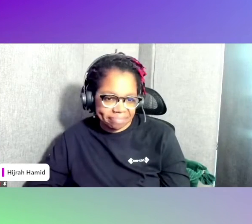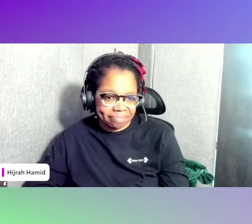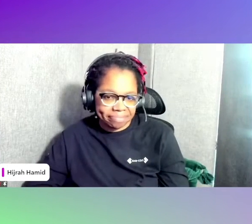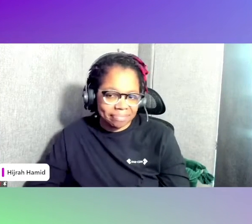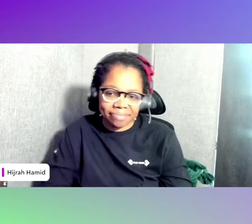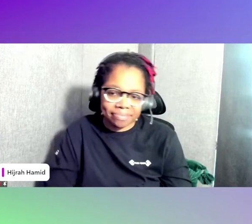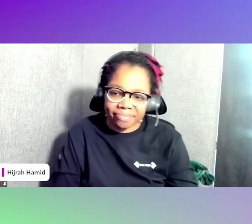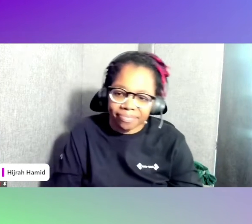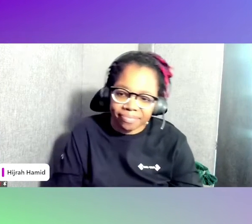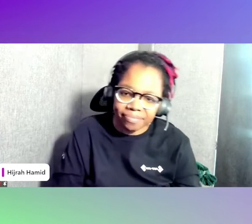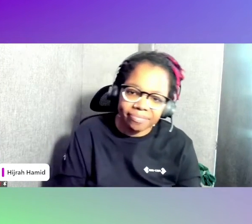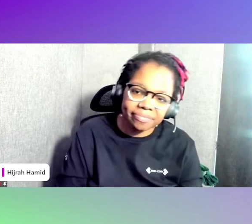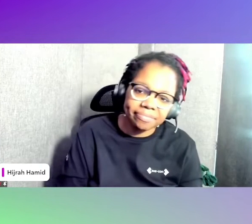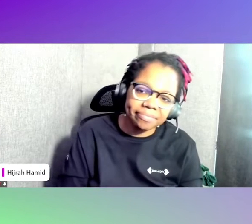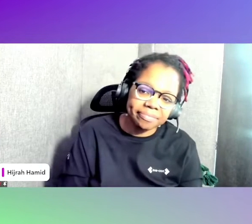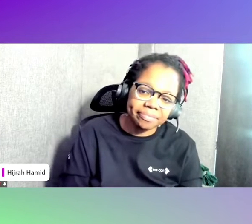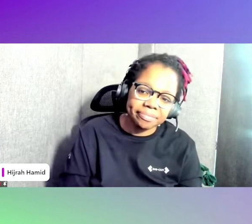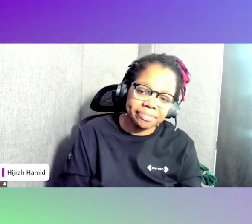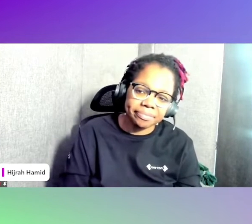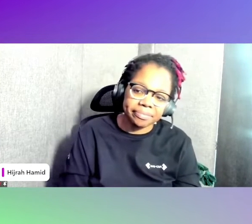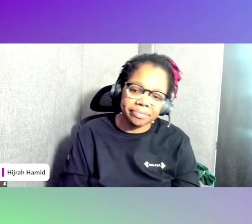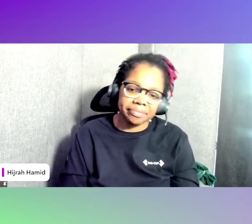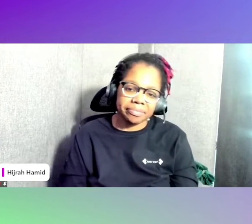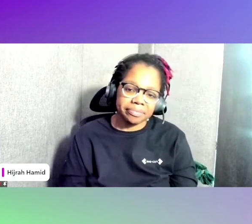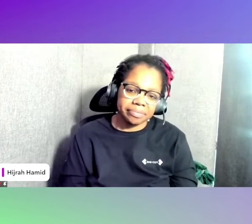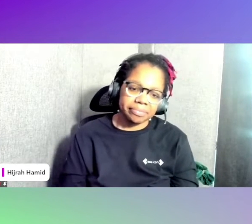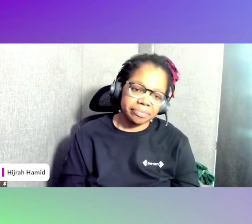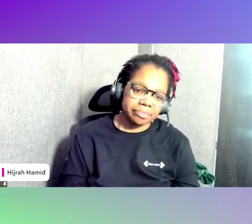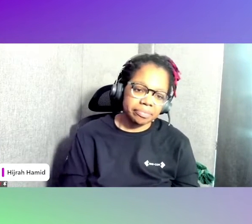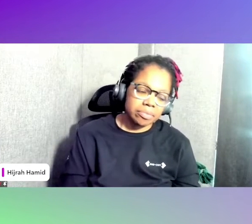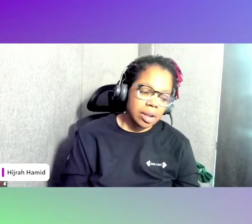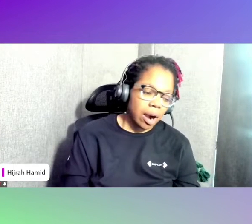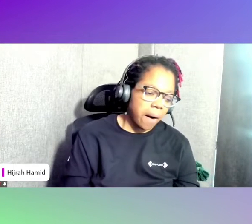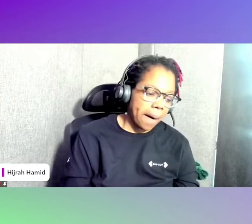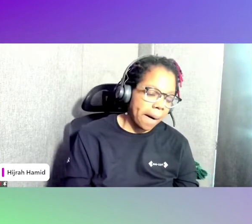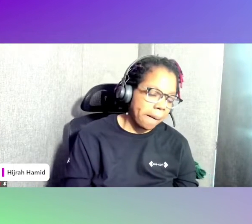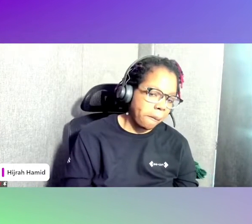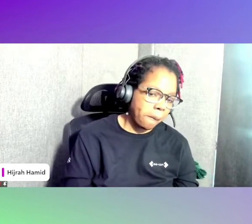together, and we don't have to make that artificial divide between the jobs for the blind people and the jobs